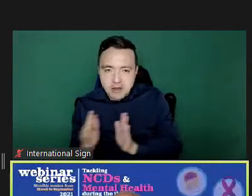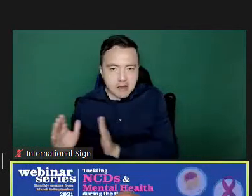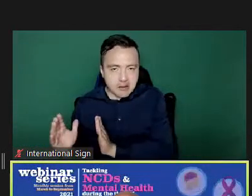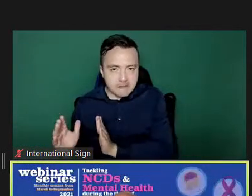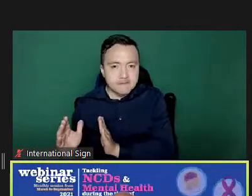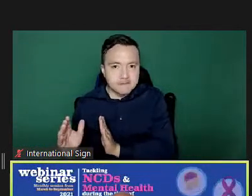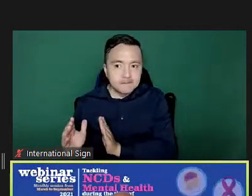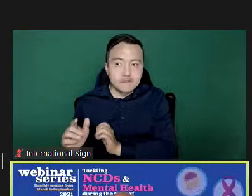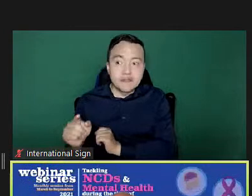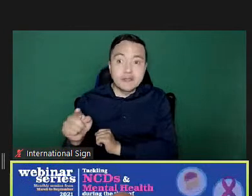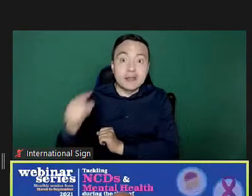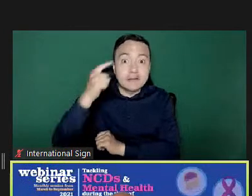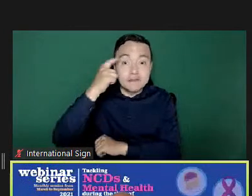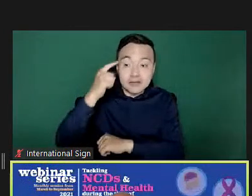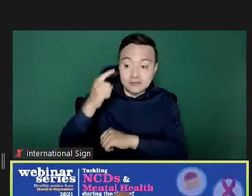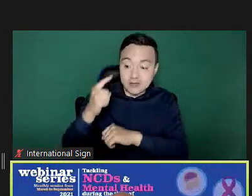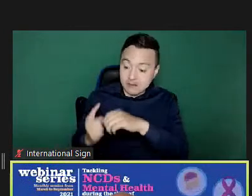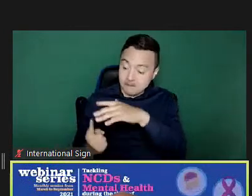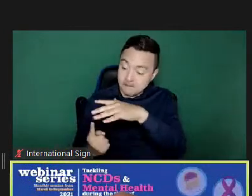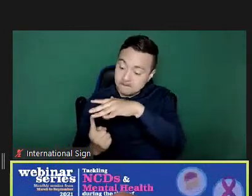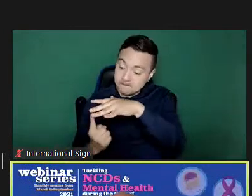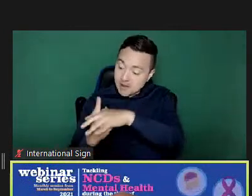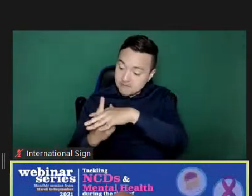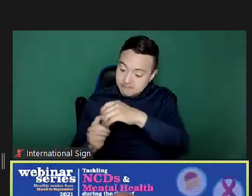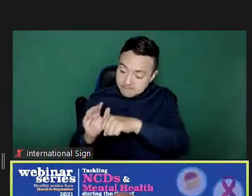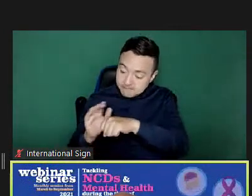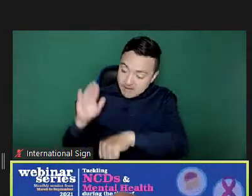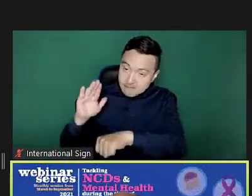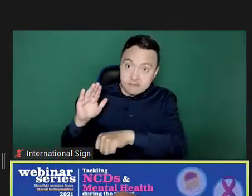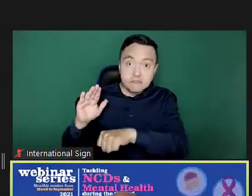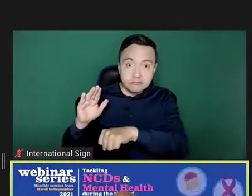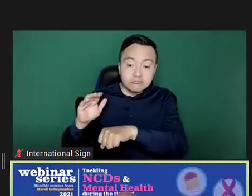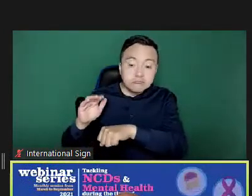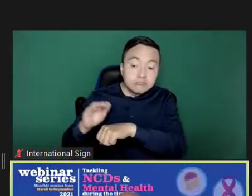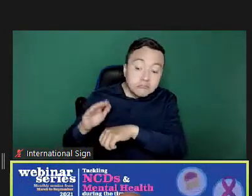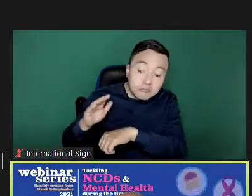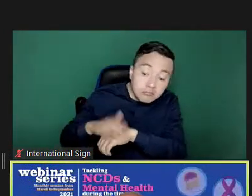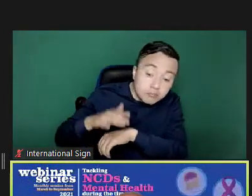We've seen this problem significantly during the COVID pandemic, where those